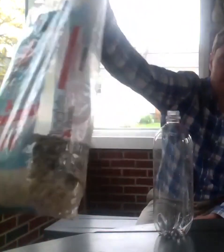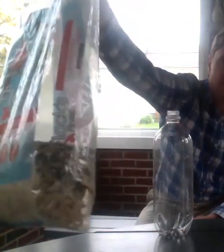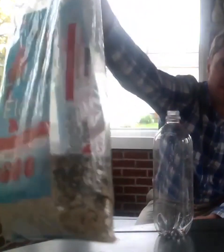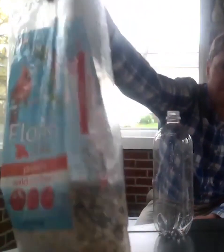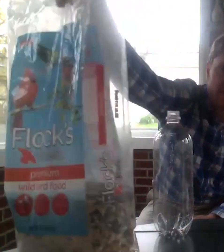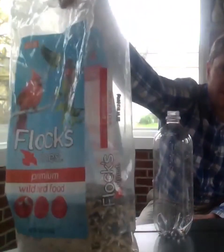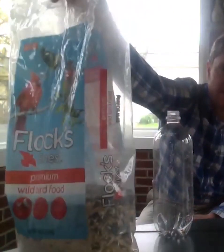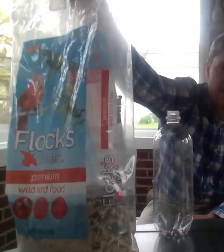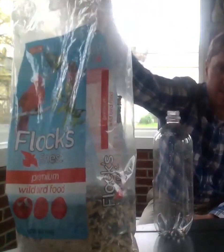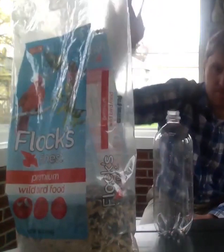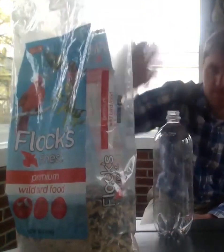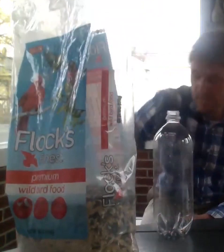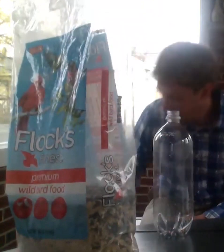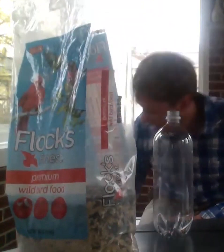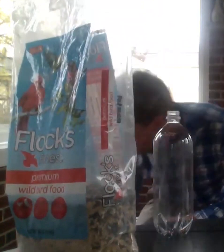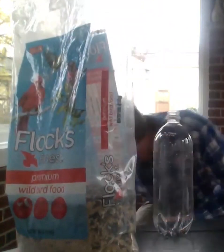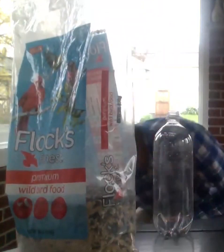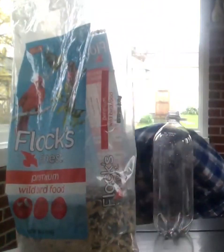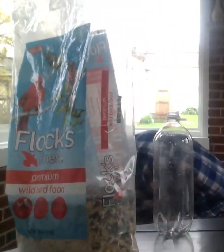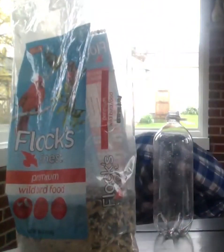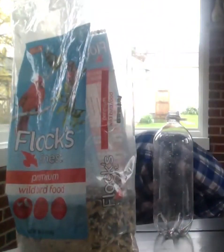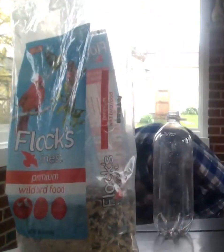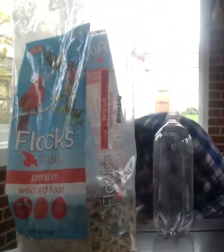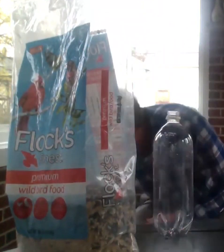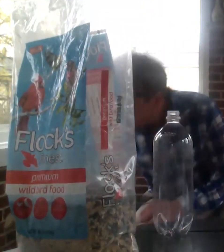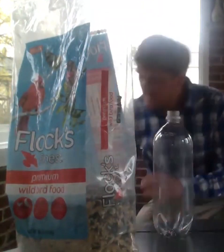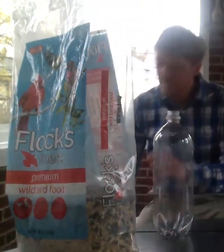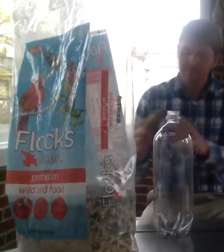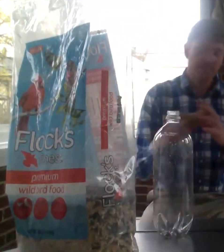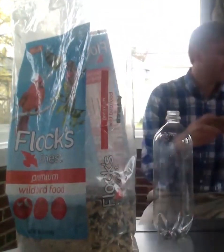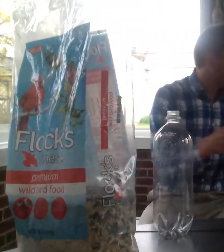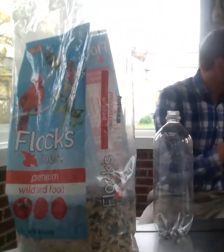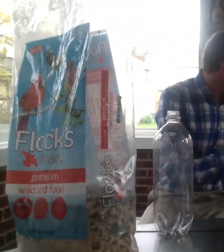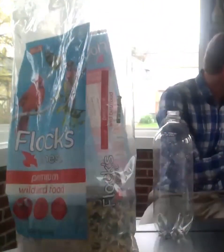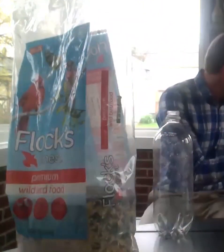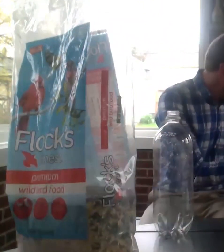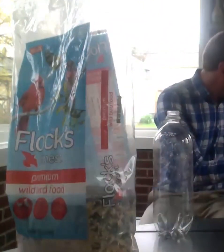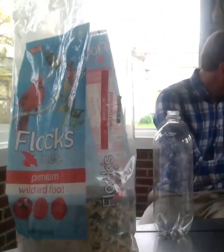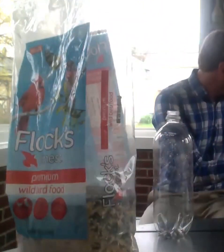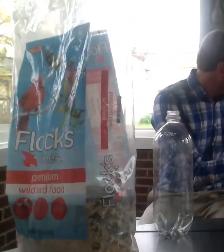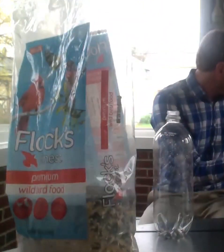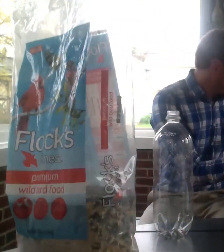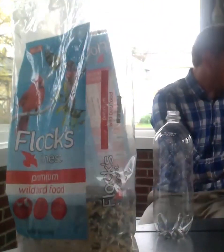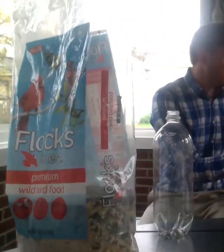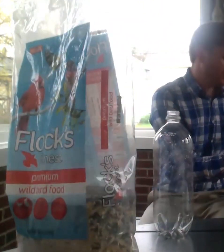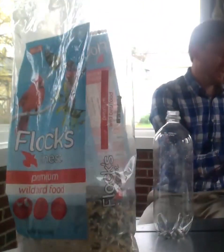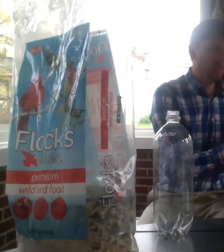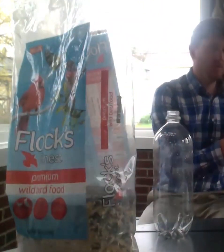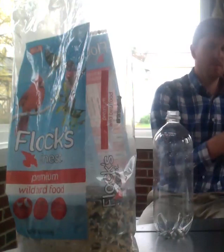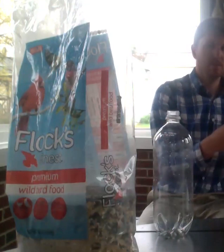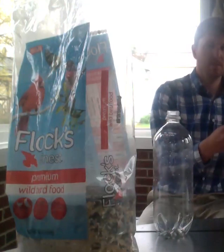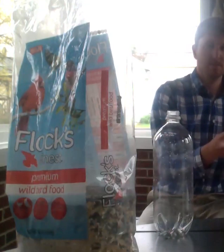String. A string, so our first craft we're gonna do we're gonna make a bird feeder.